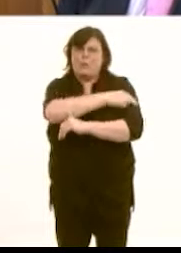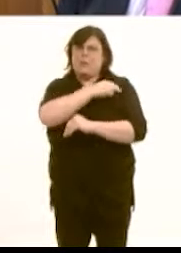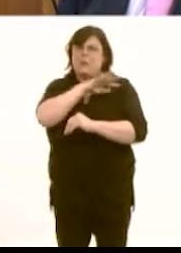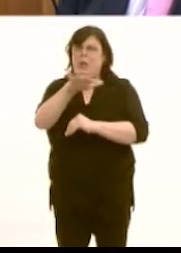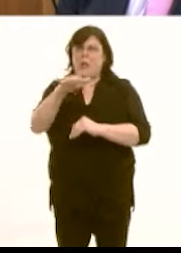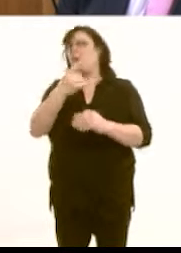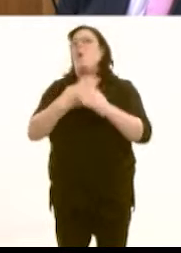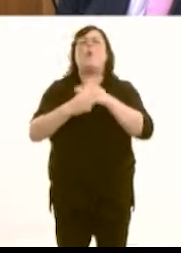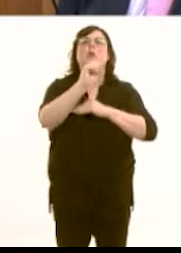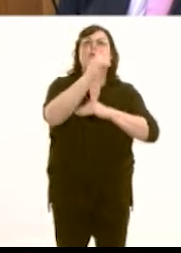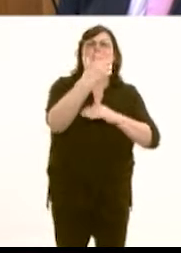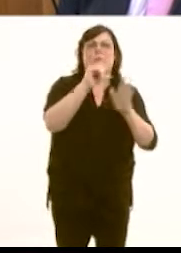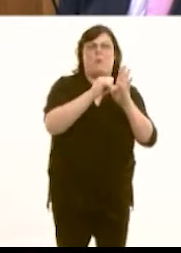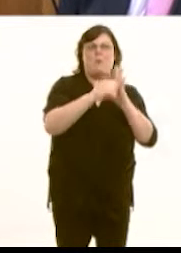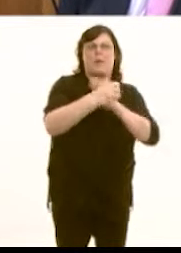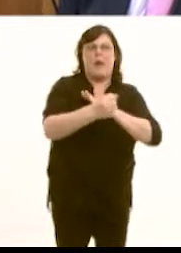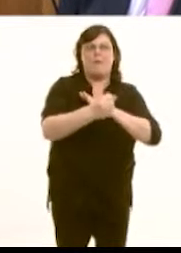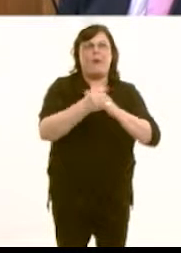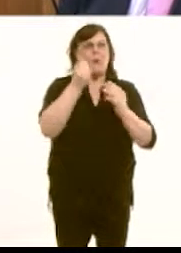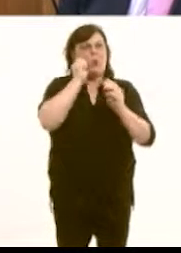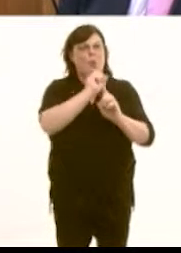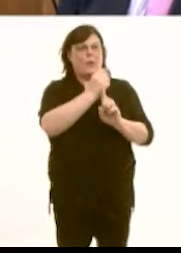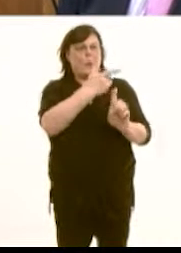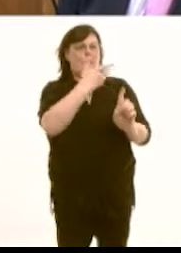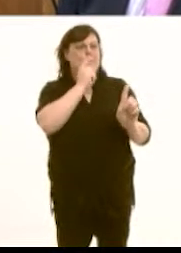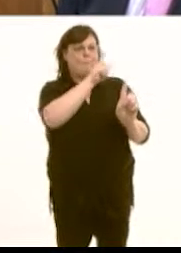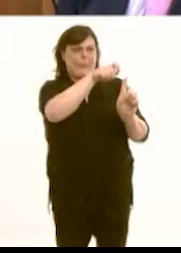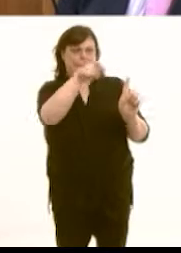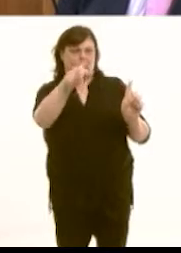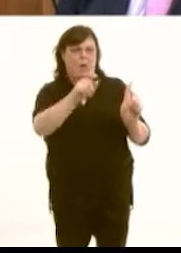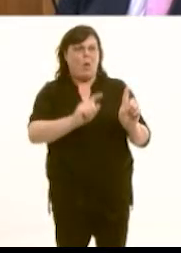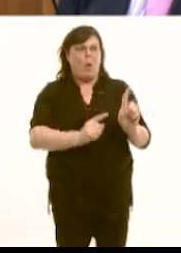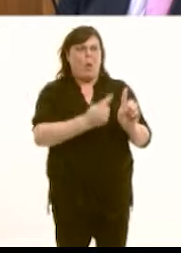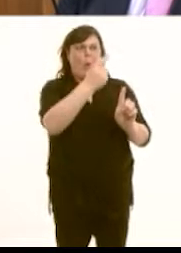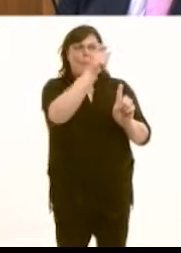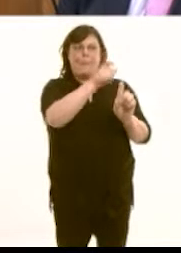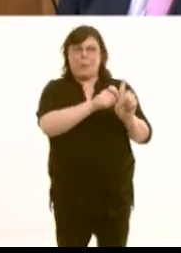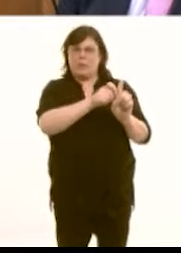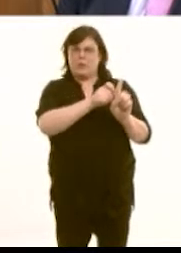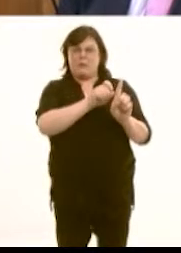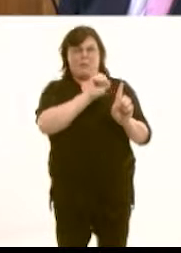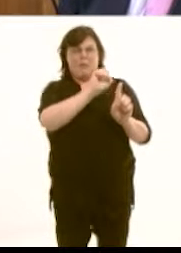One of the people, of that 12, that case occurred in the last three years, and we have introduced